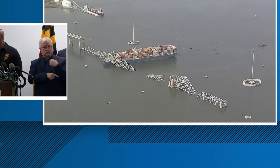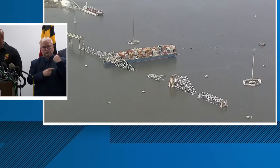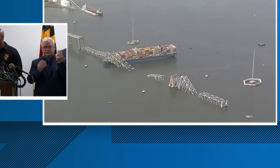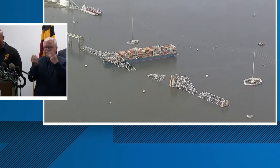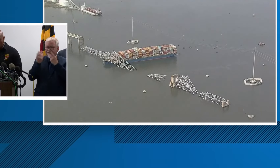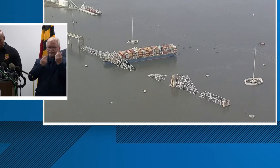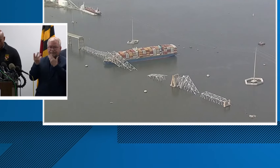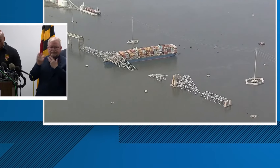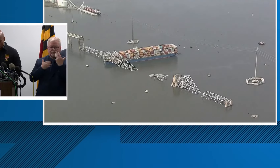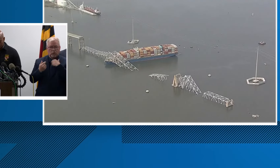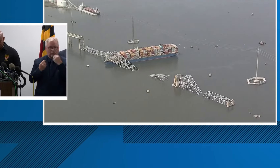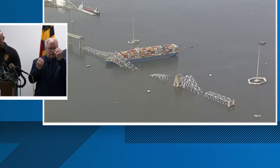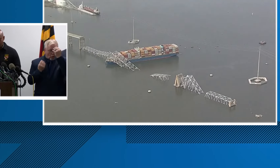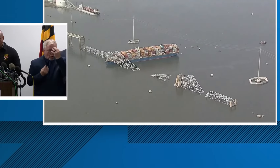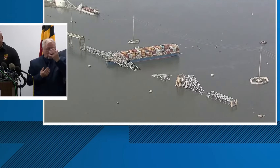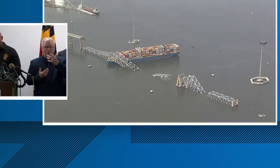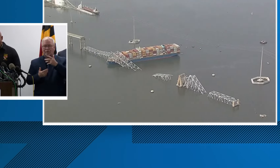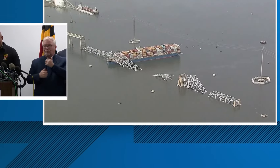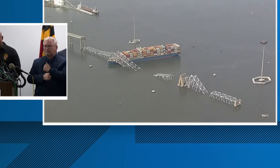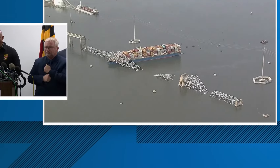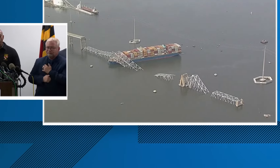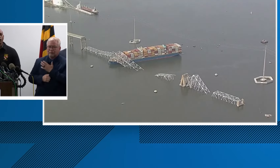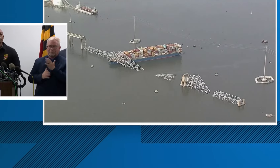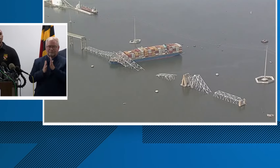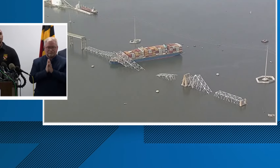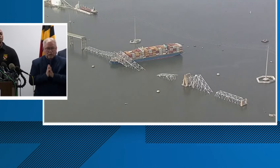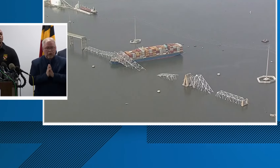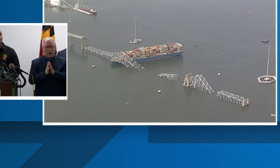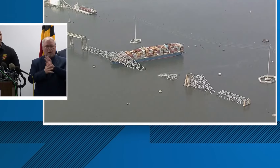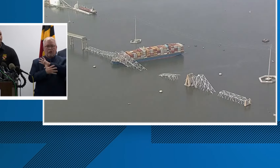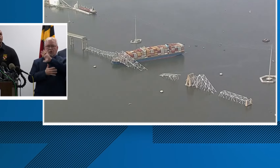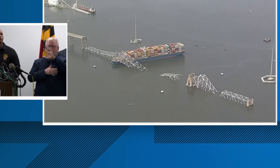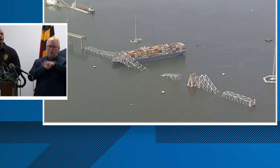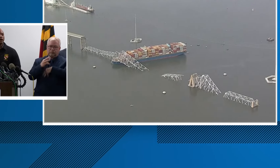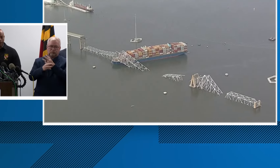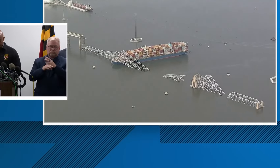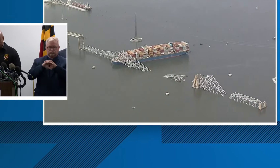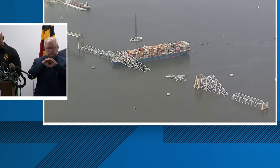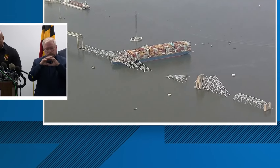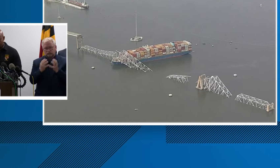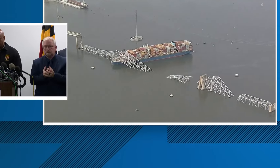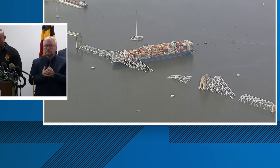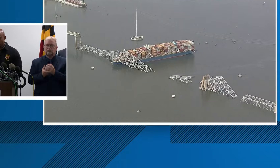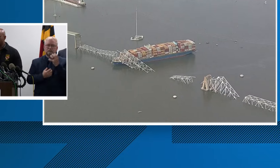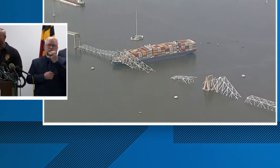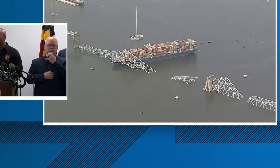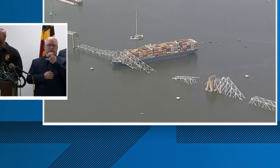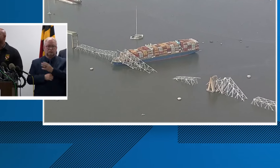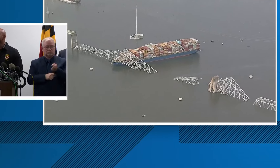from all around the world for Baltimore, for Maryland, for the victims